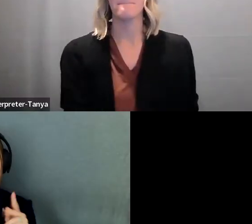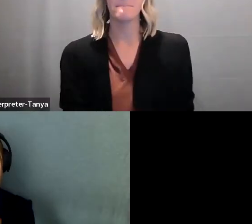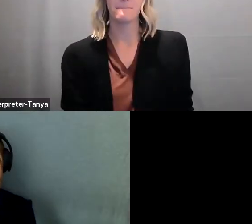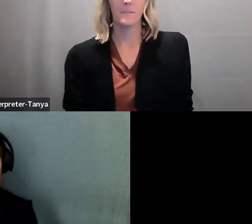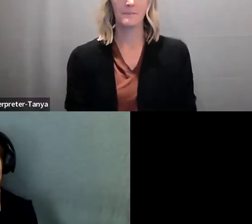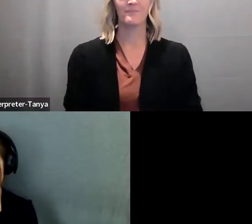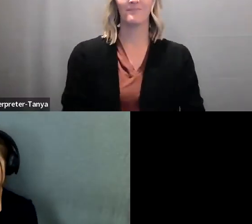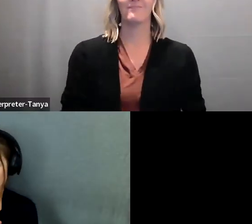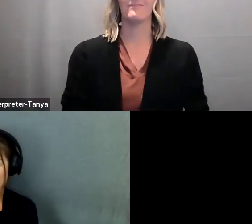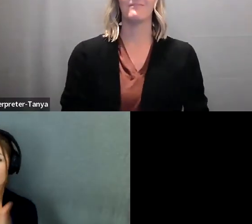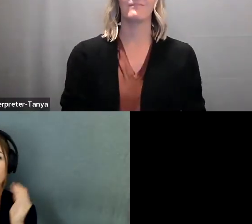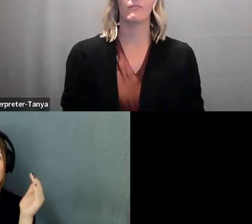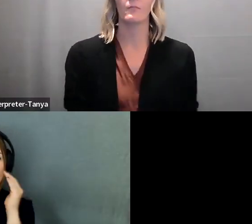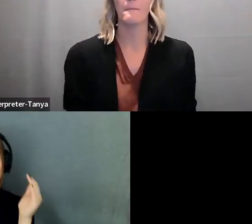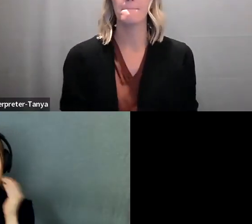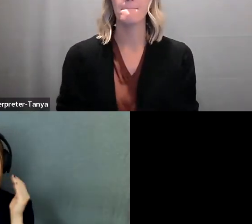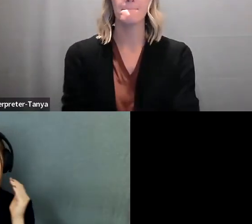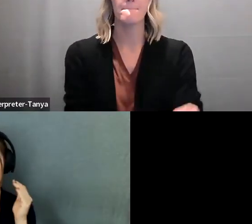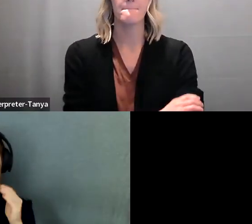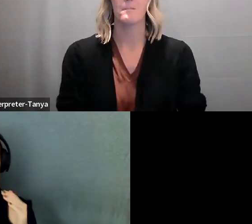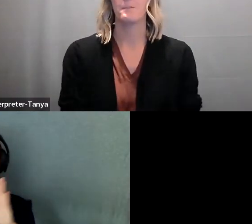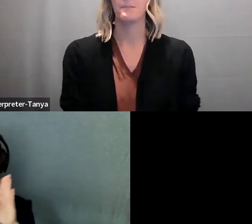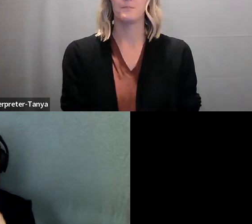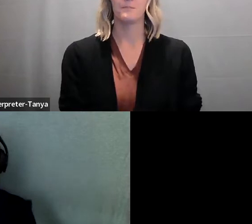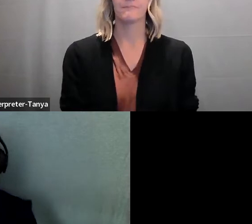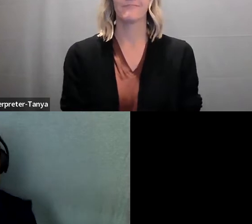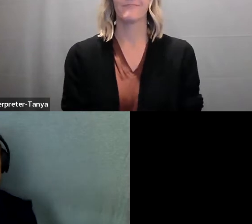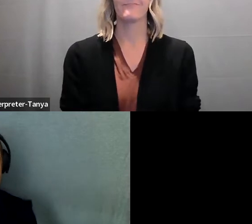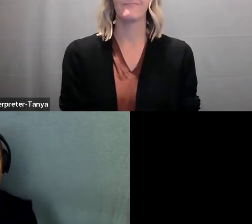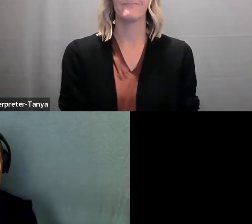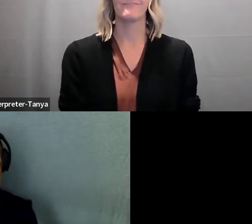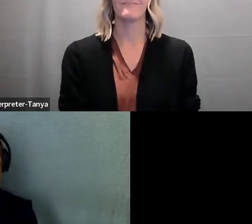state when it comes to the HCBS settings rule.